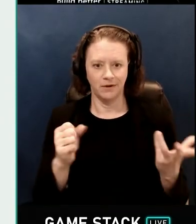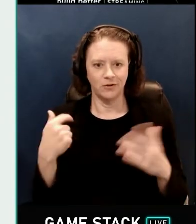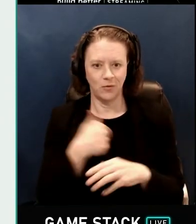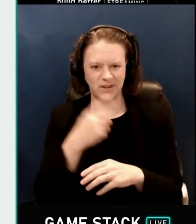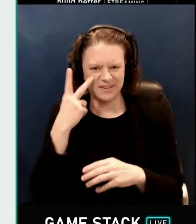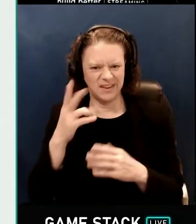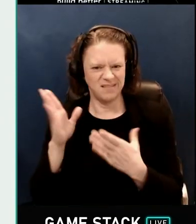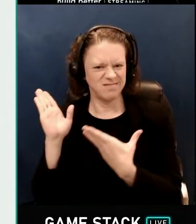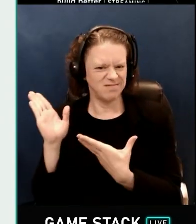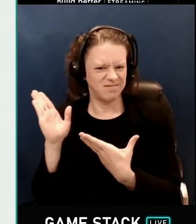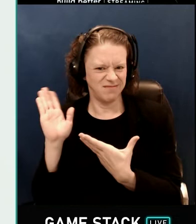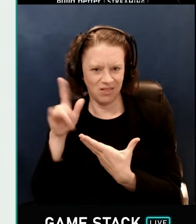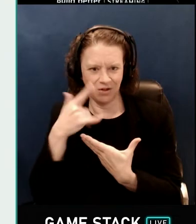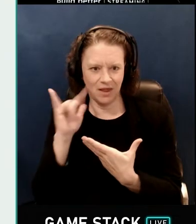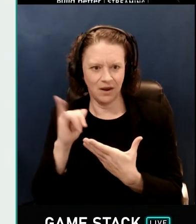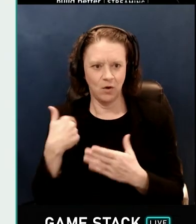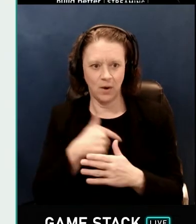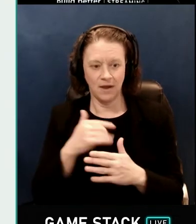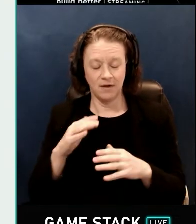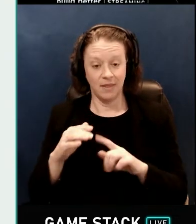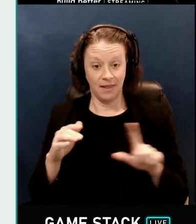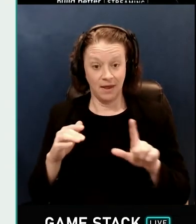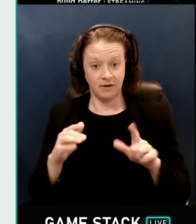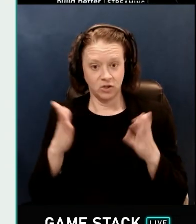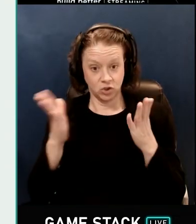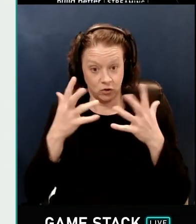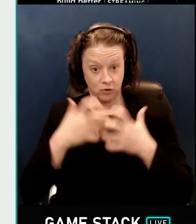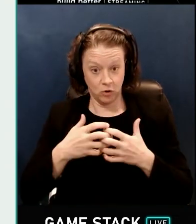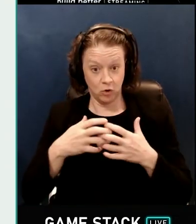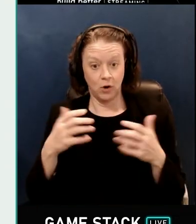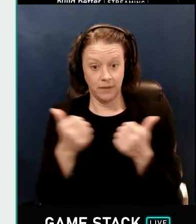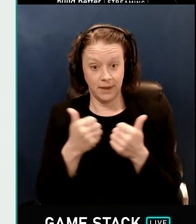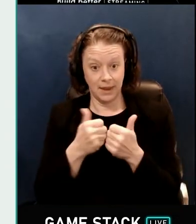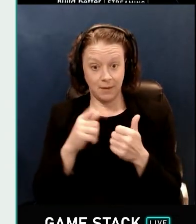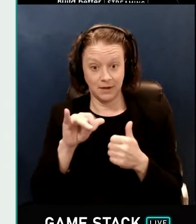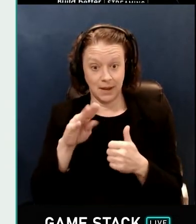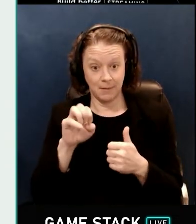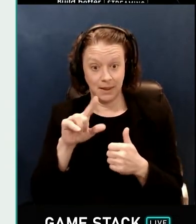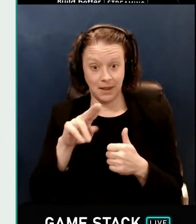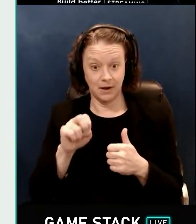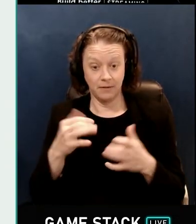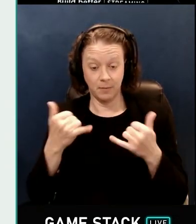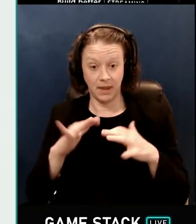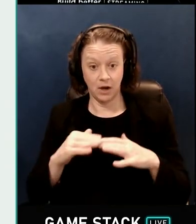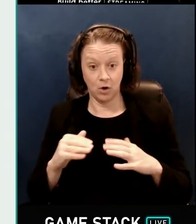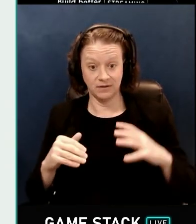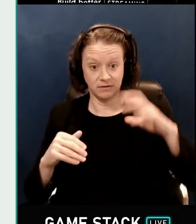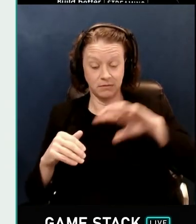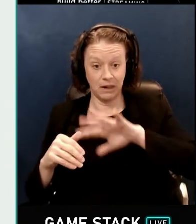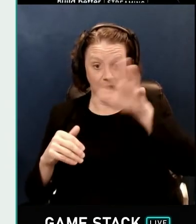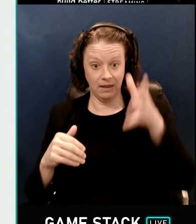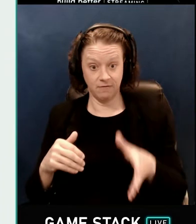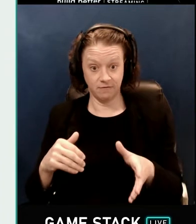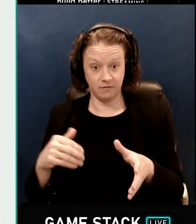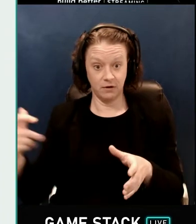timeline, where the player is hanging out over a cliff, and on the client timeline, or what the player is